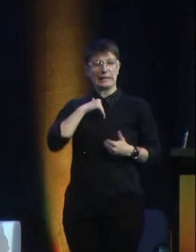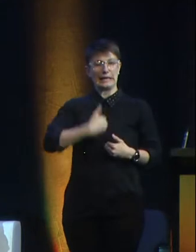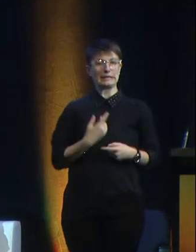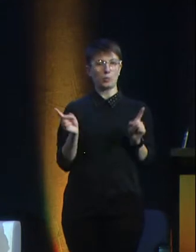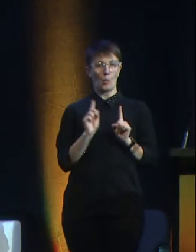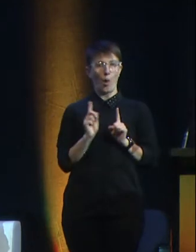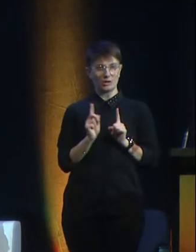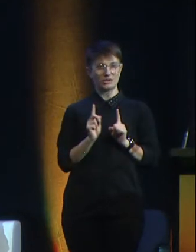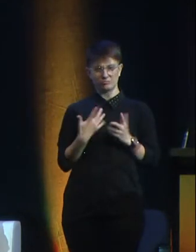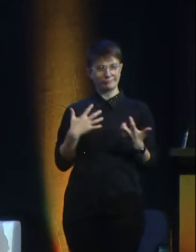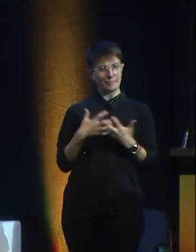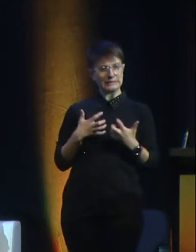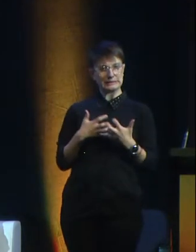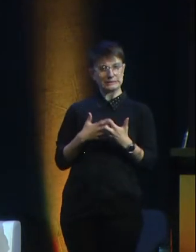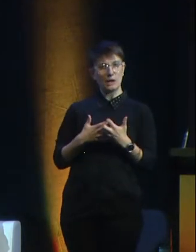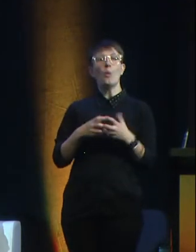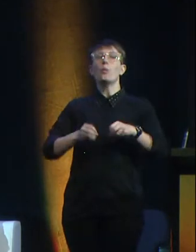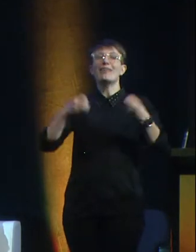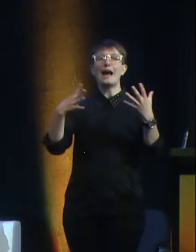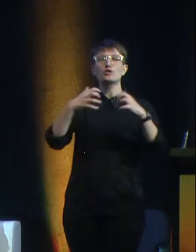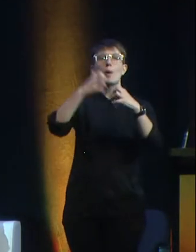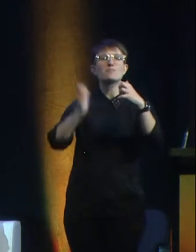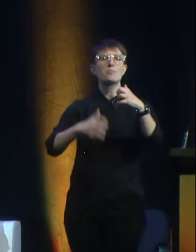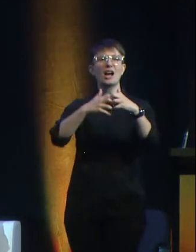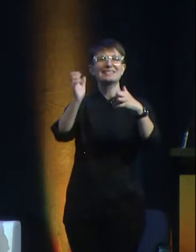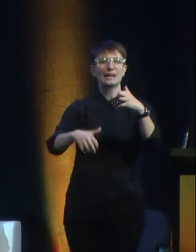what our future needs will be, and our future generations. So throughout our 29 Hui around